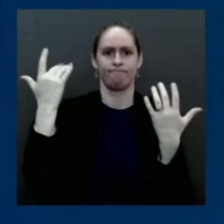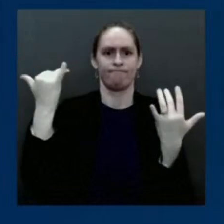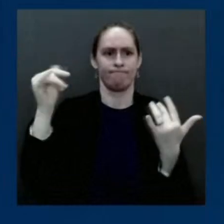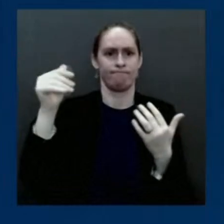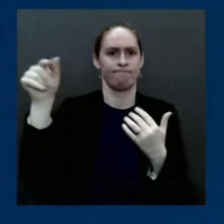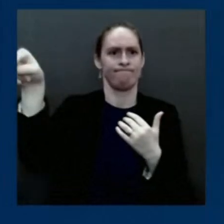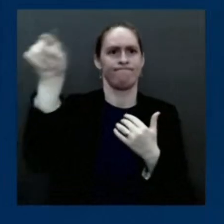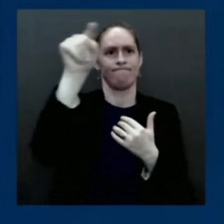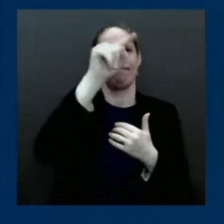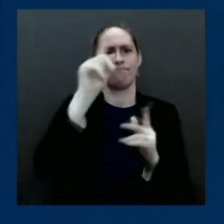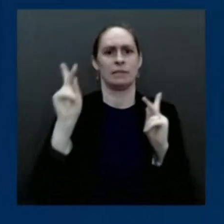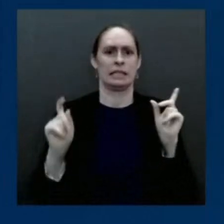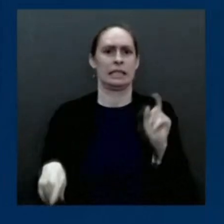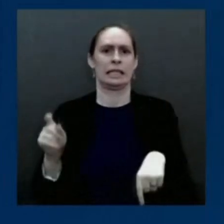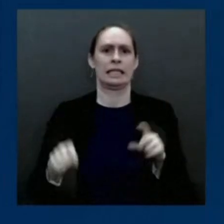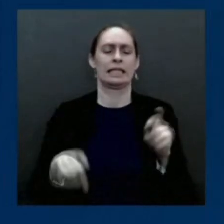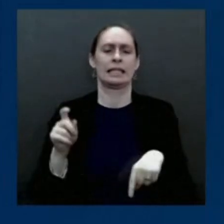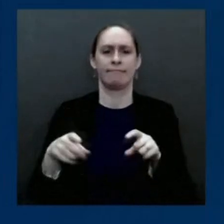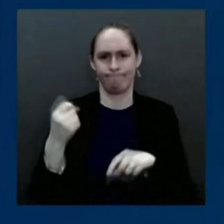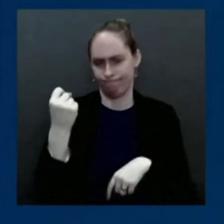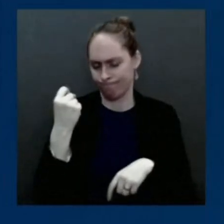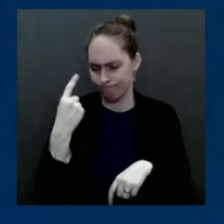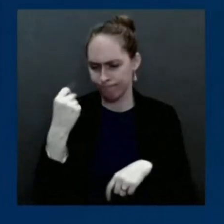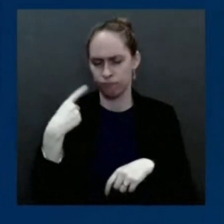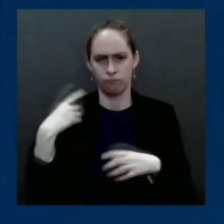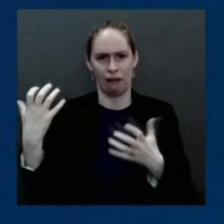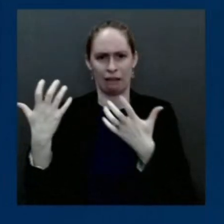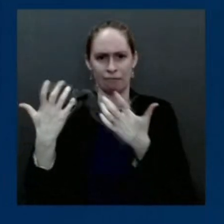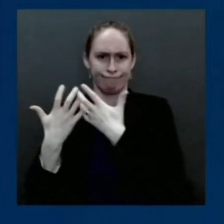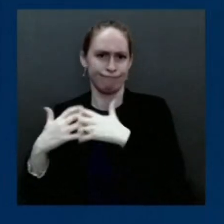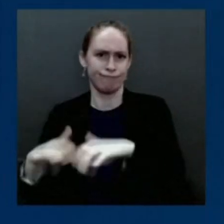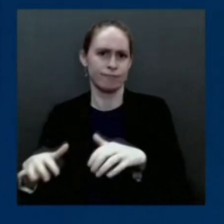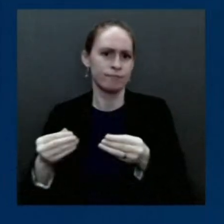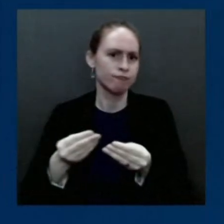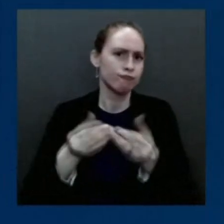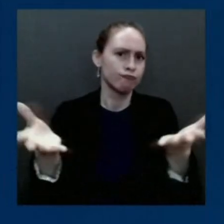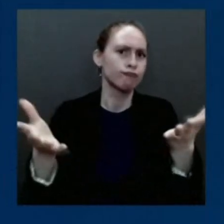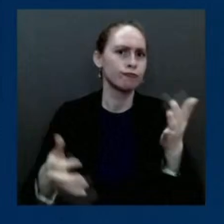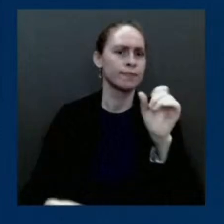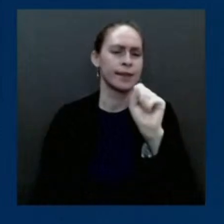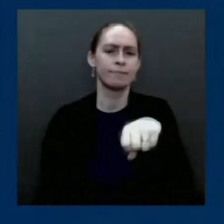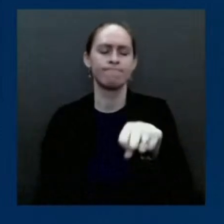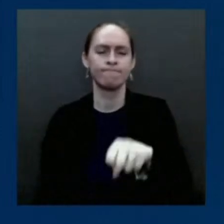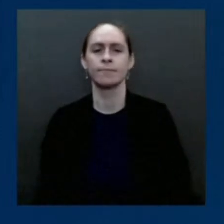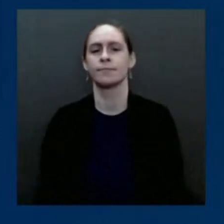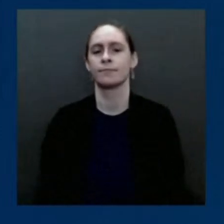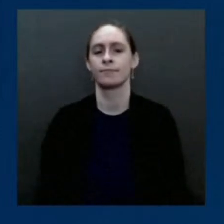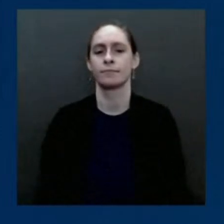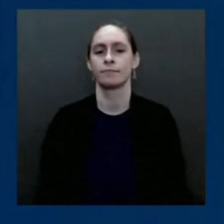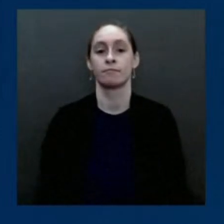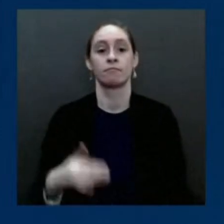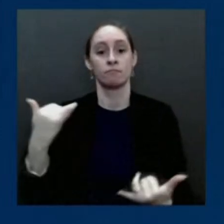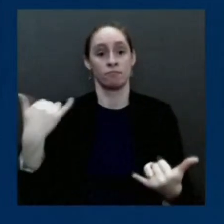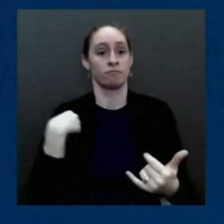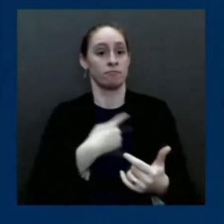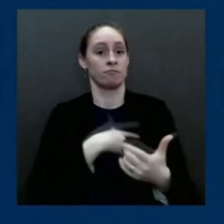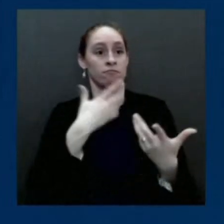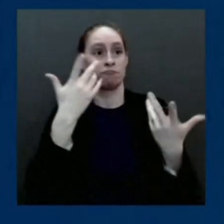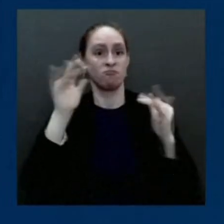OBVIOUSLY DEMAND IS STRONGER IN CERTAIN AREAS EVEN HIGHER AND IN THOSE AREAS WHERE SUPPLEMENTING AS YOU KNOW WITH